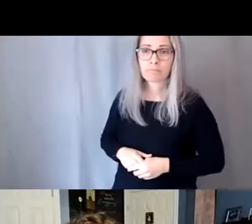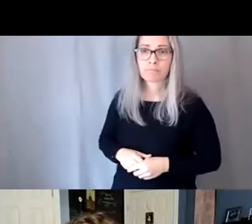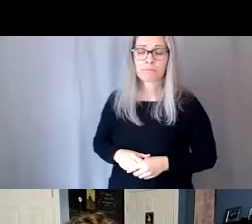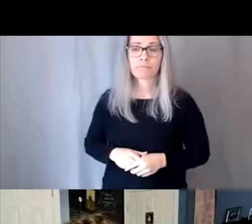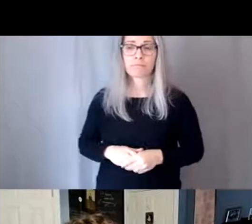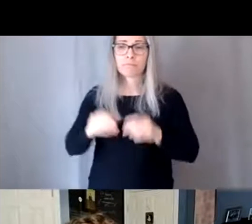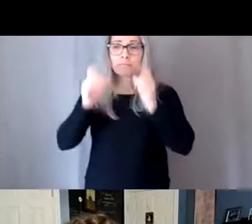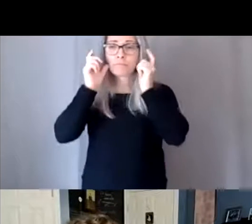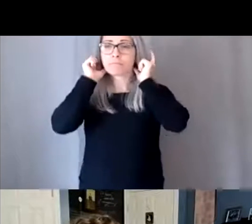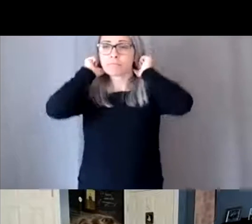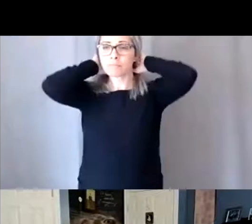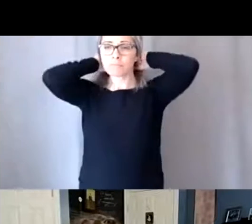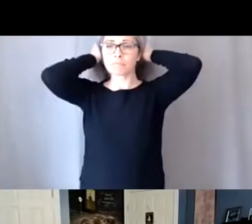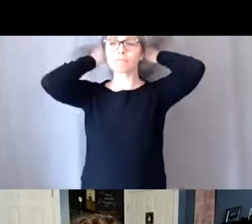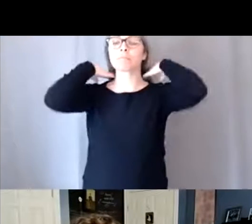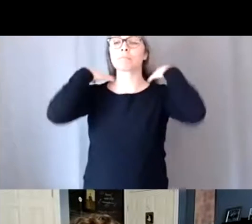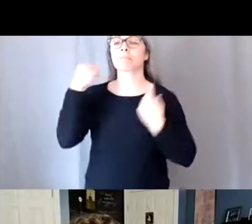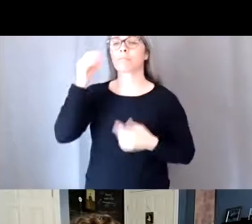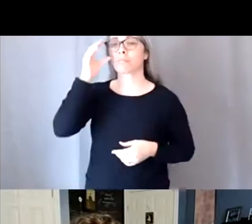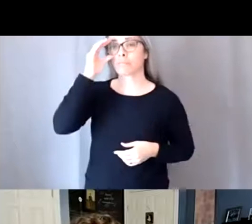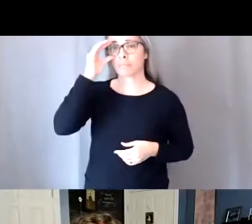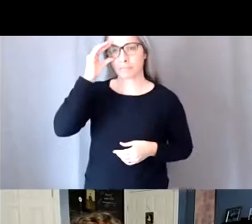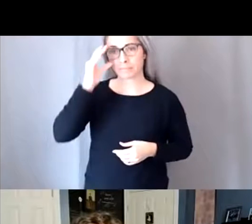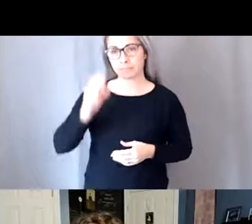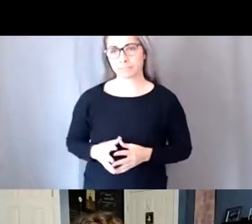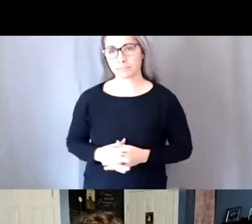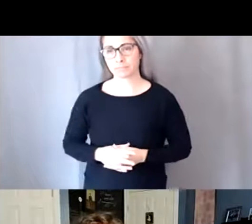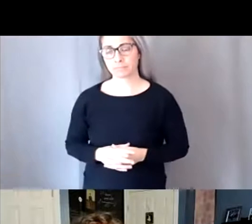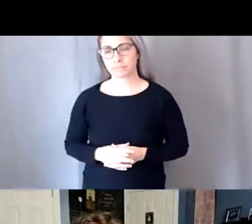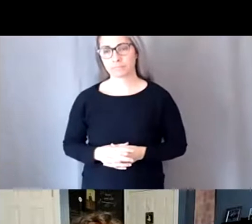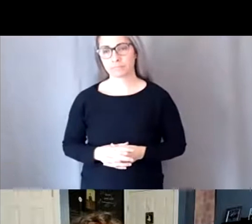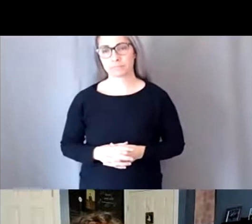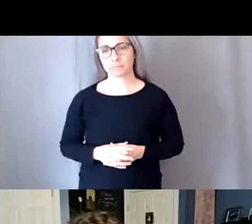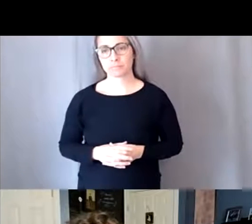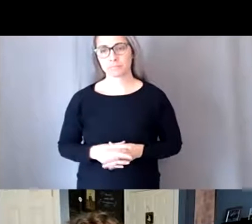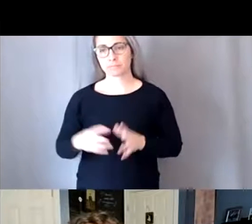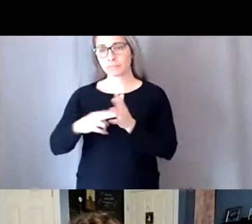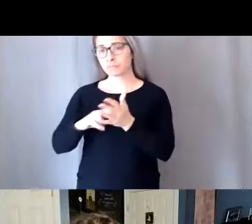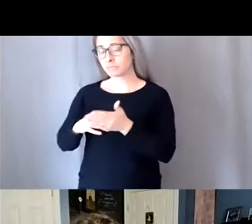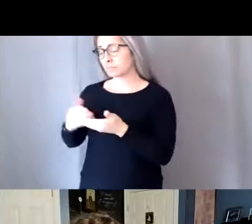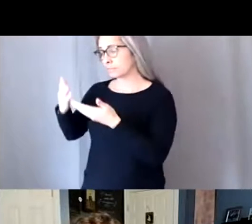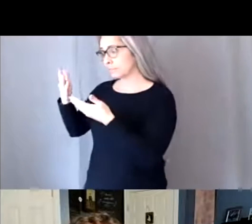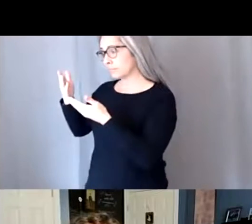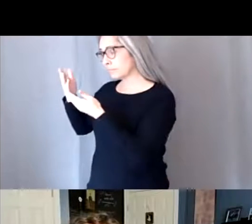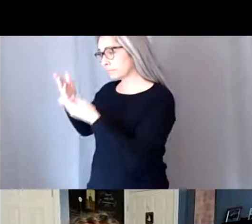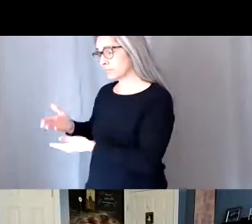requires that healthcare providers not only seek to empower clients to understand their options